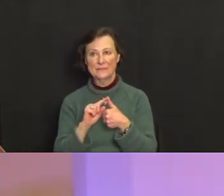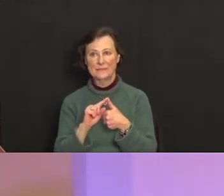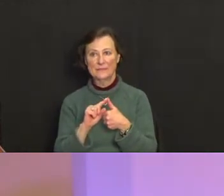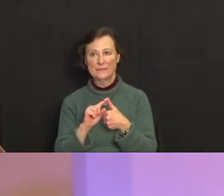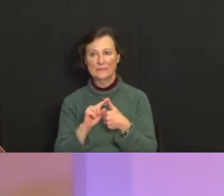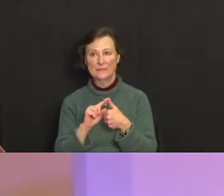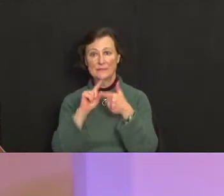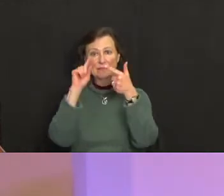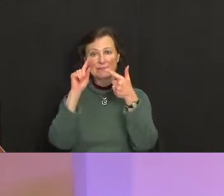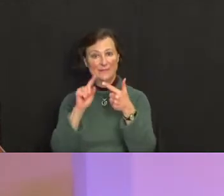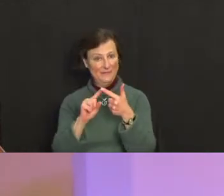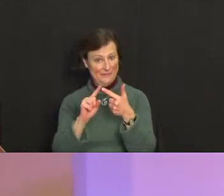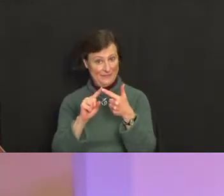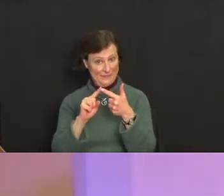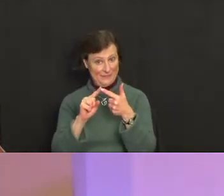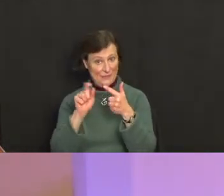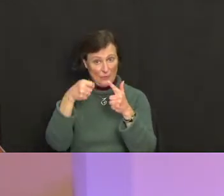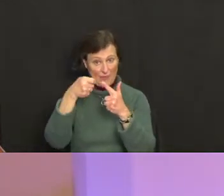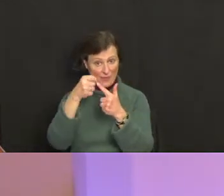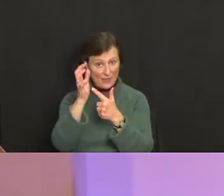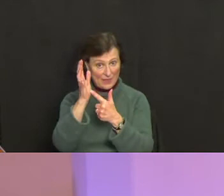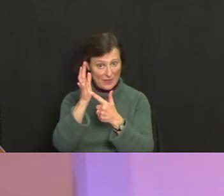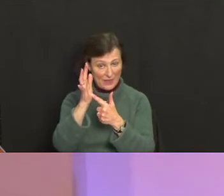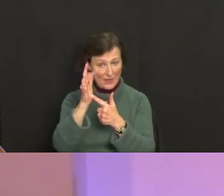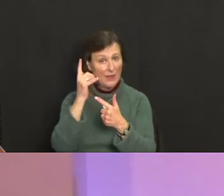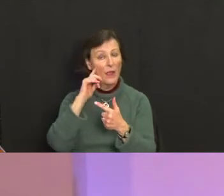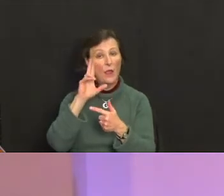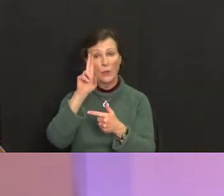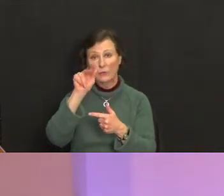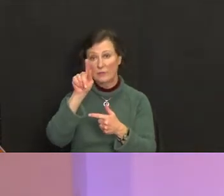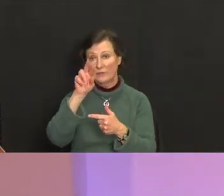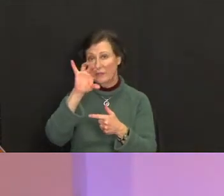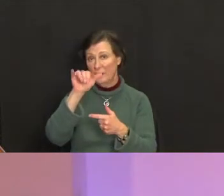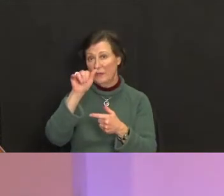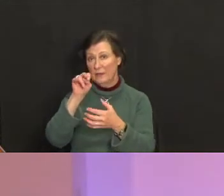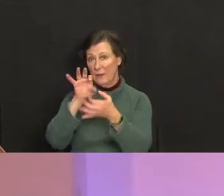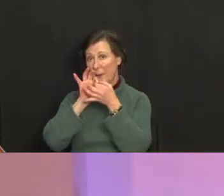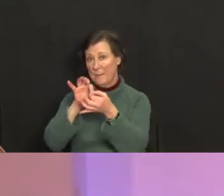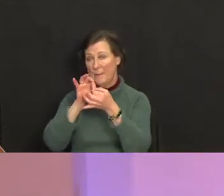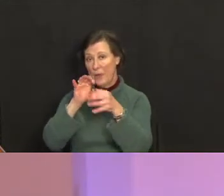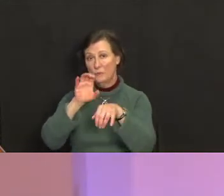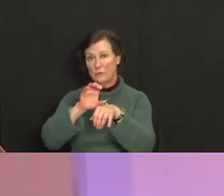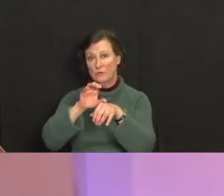The second Chalice we light for our Unitarian partner church in Simenfalva, Transylvania, Romania,